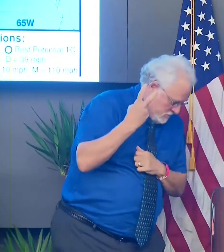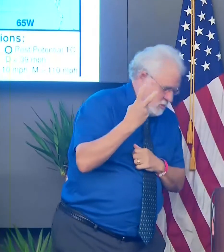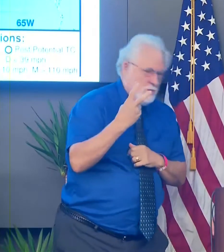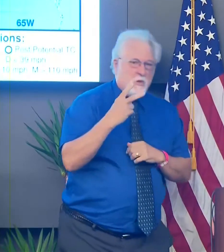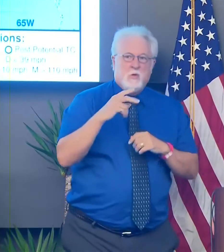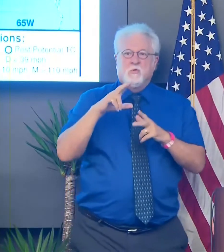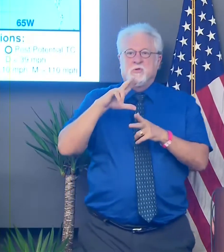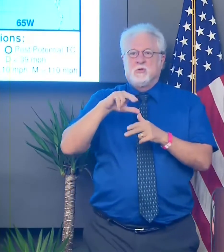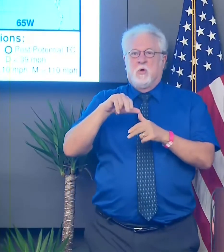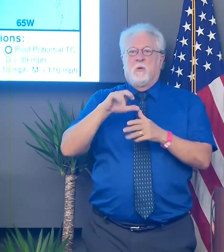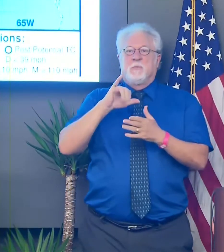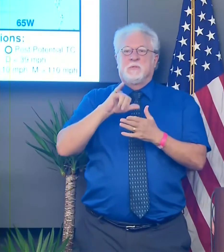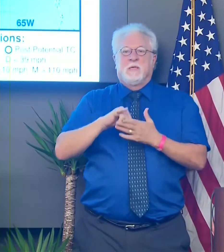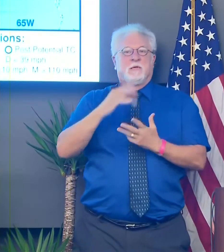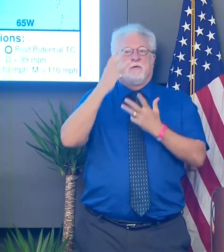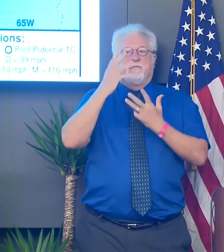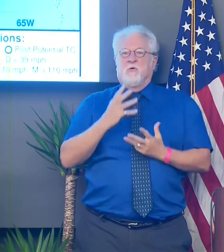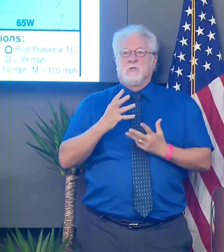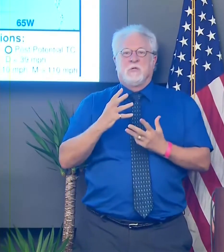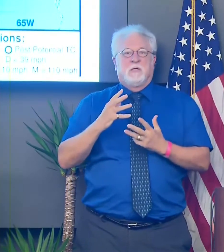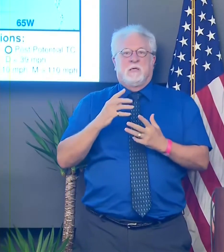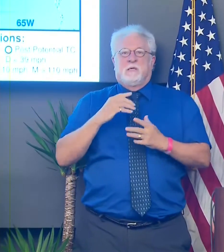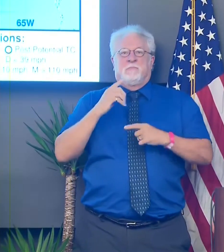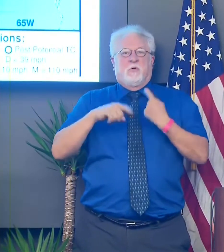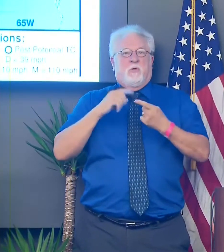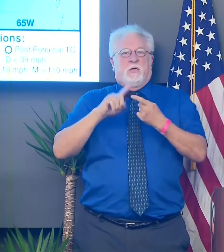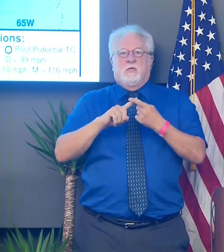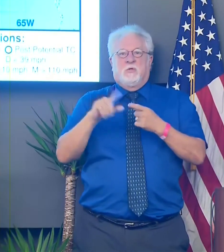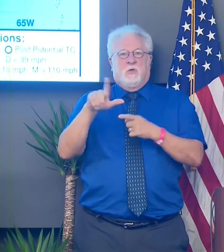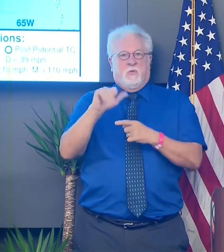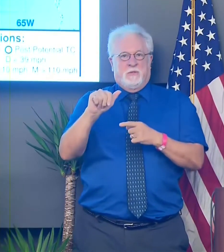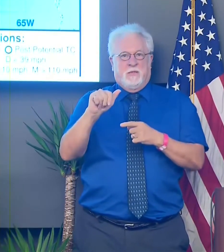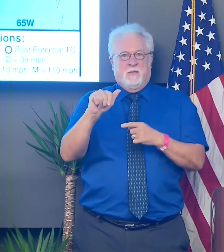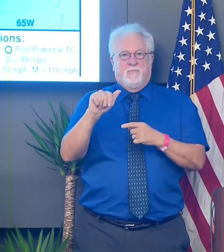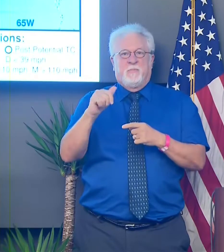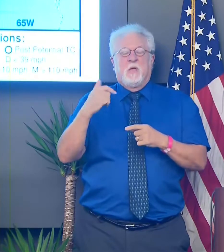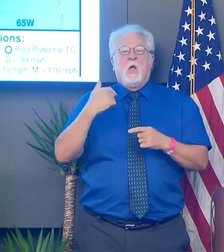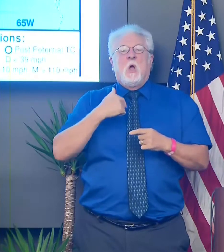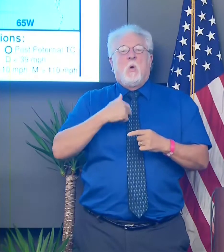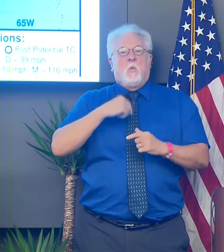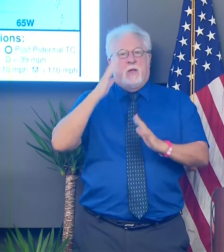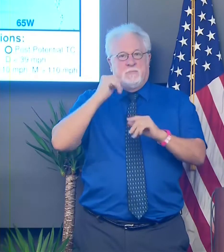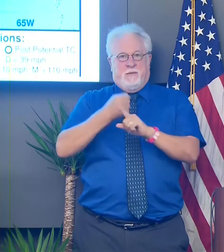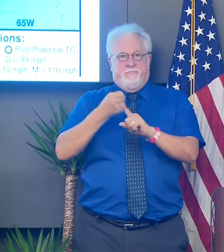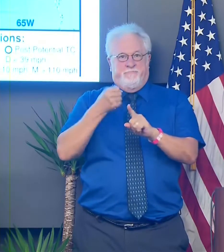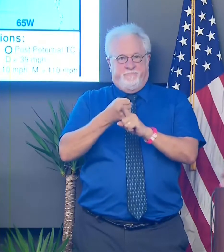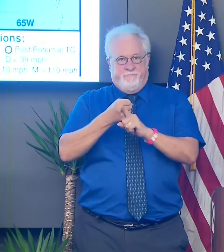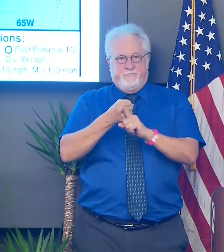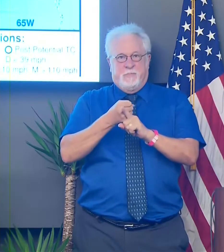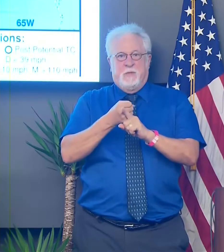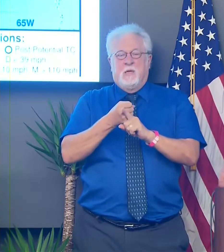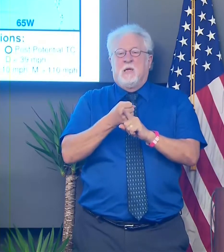HE'S NOW AT THE PODIUM. OBVIOUSLY, WE HAVE A UNIQUE SITUATION WITH TWO STORMS THAT